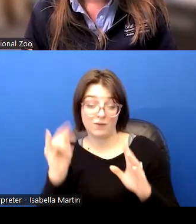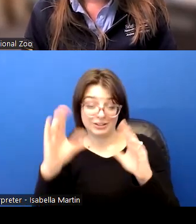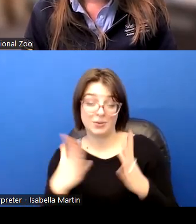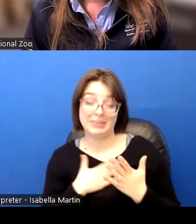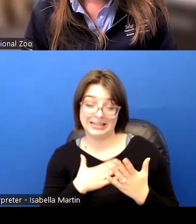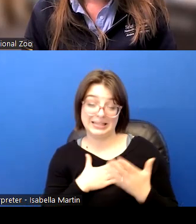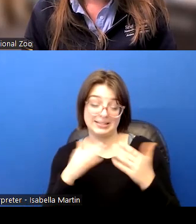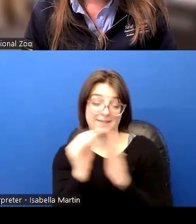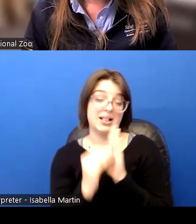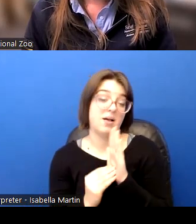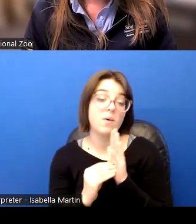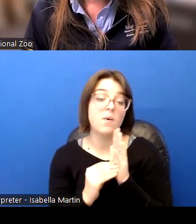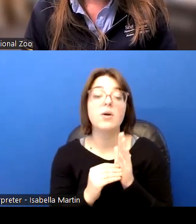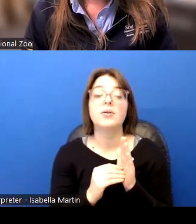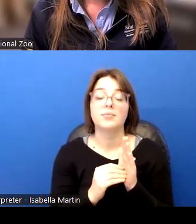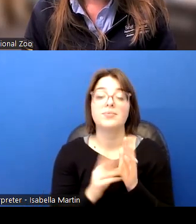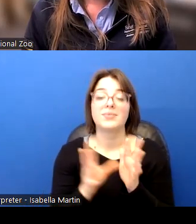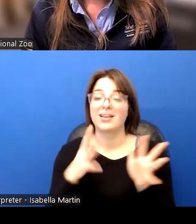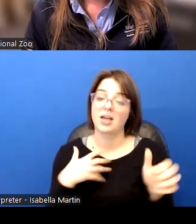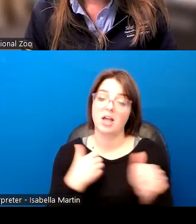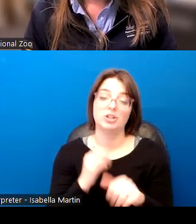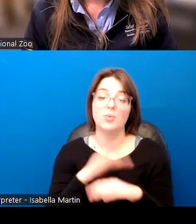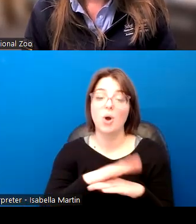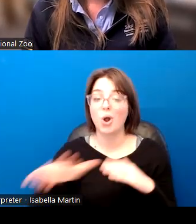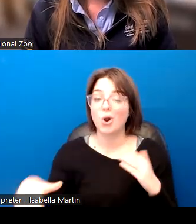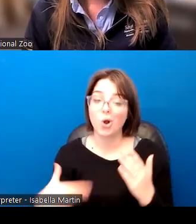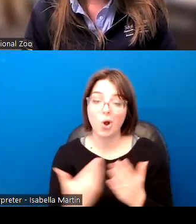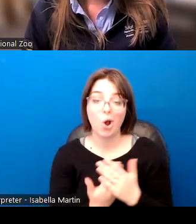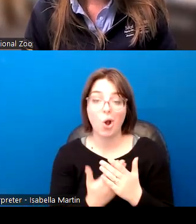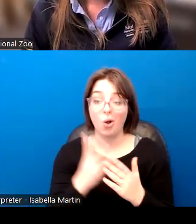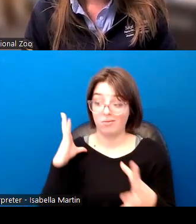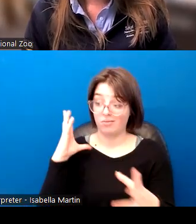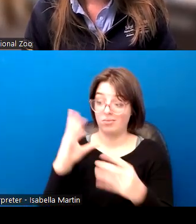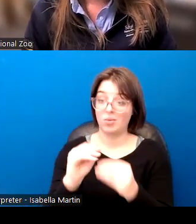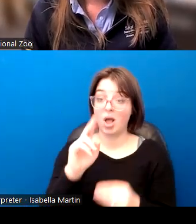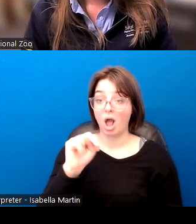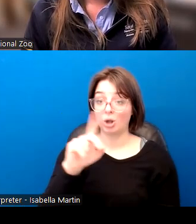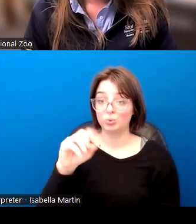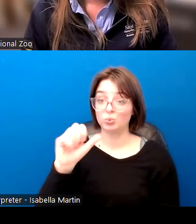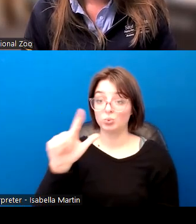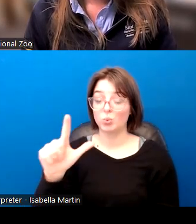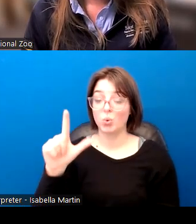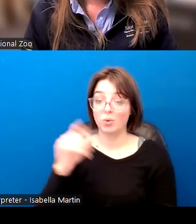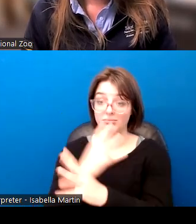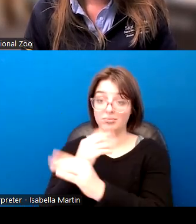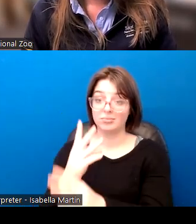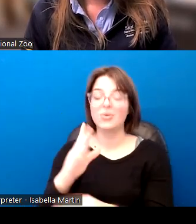catch up on all of the Unzoosual Careers check out our youtube playlist also in the chat. On behalf of